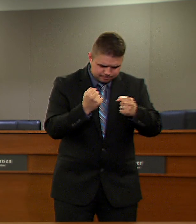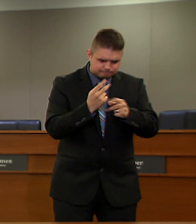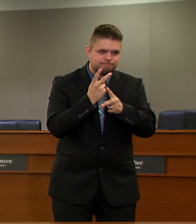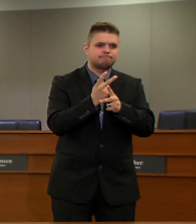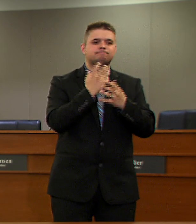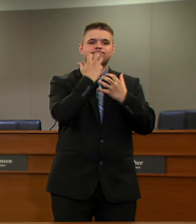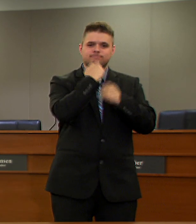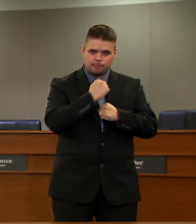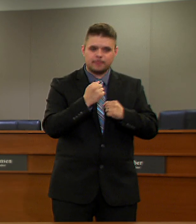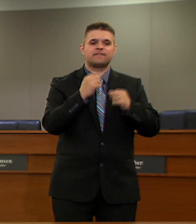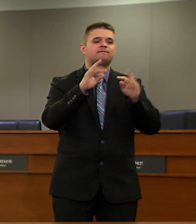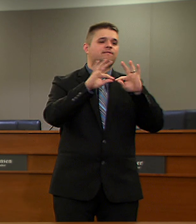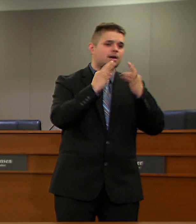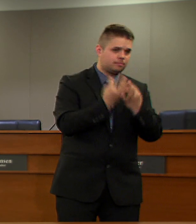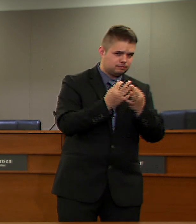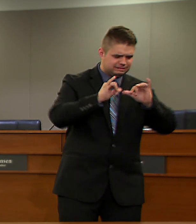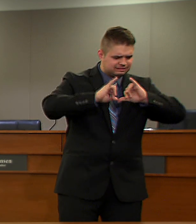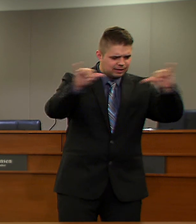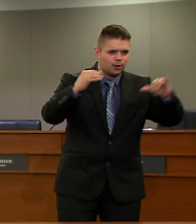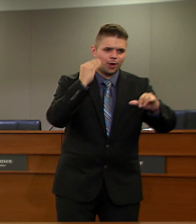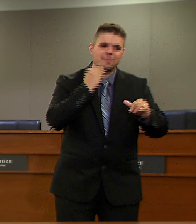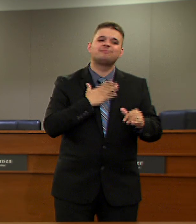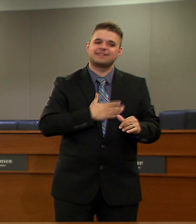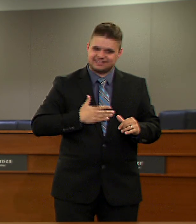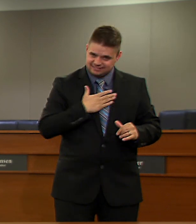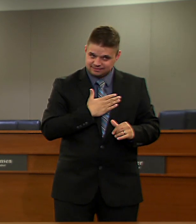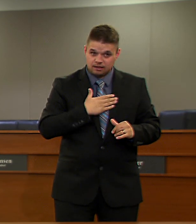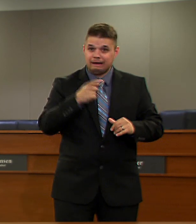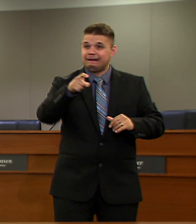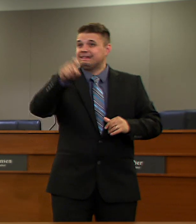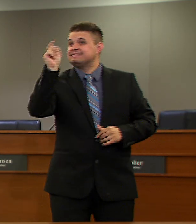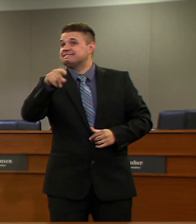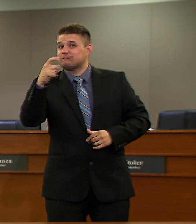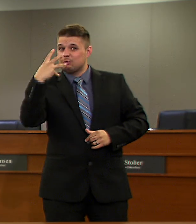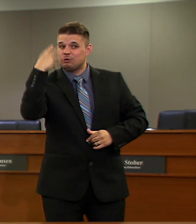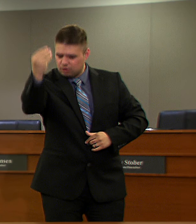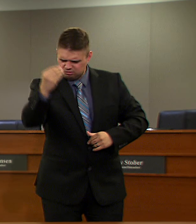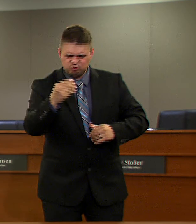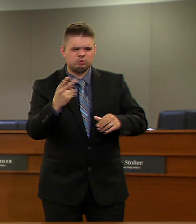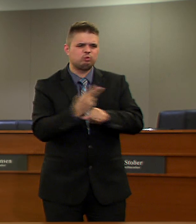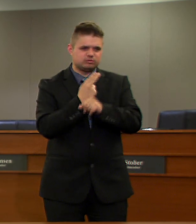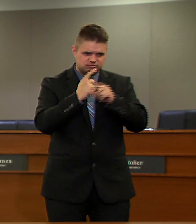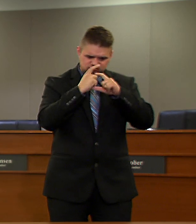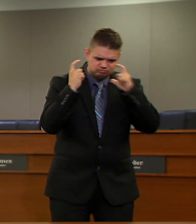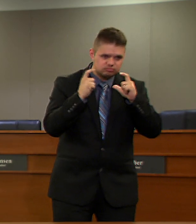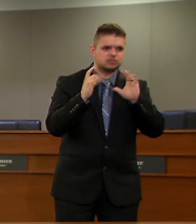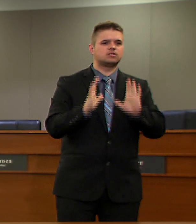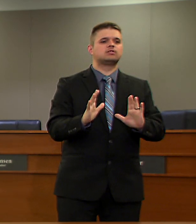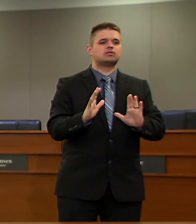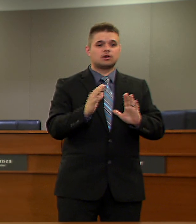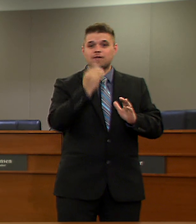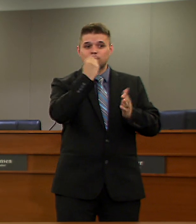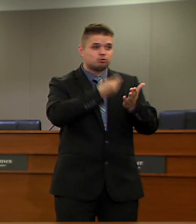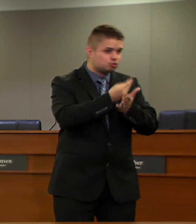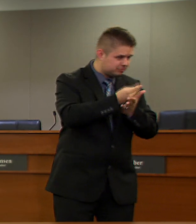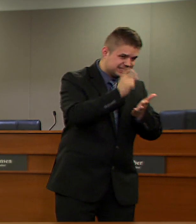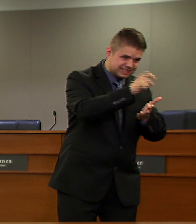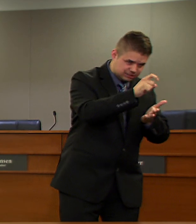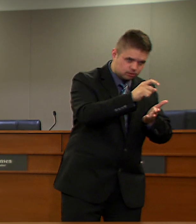And if you need to go out, make it a short run out to the grocery store and back. Thank you so very much. We'll see you later this week.